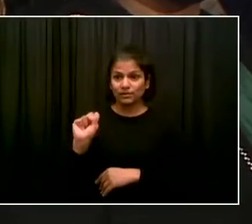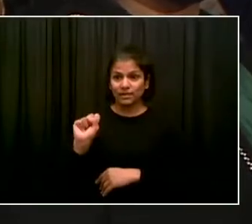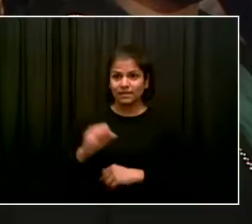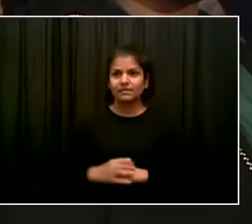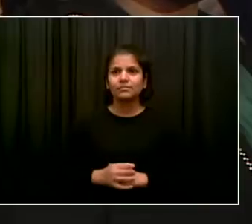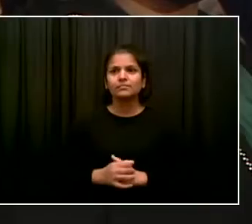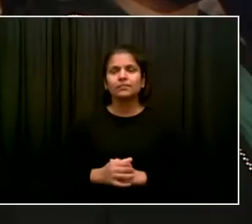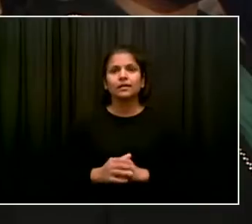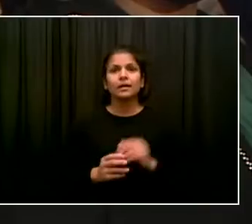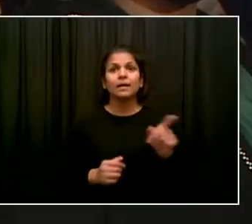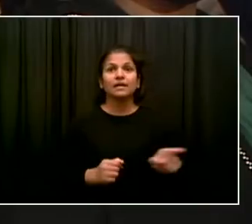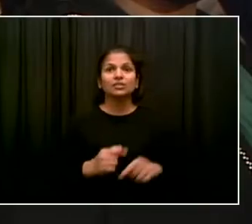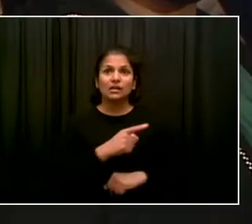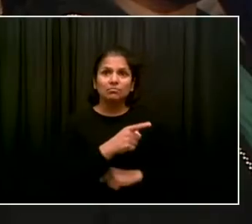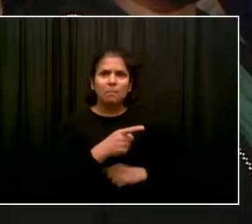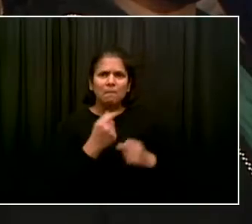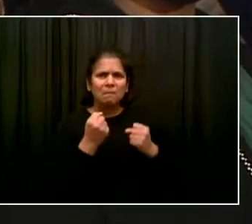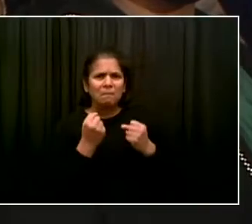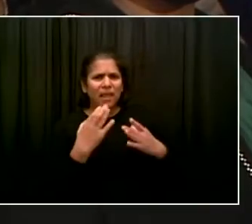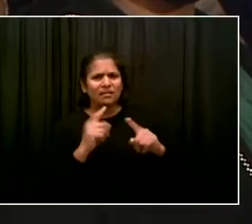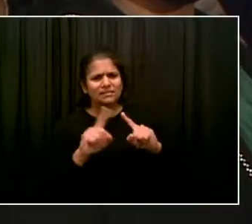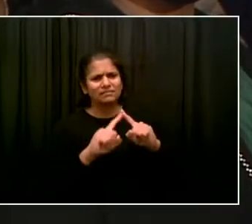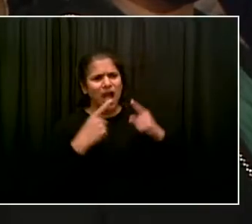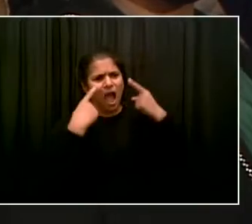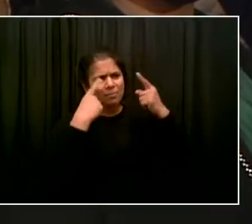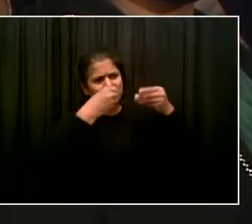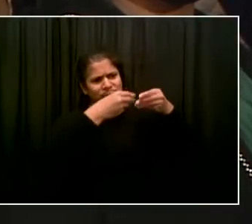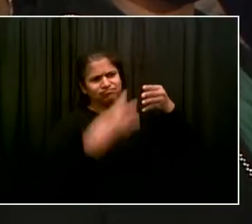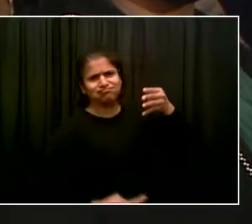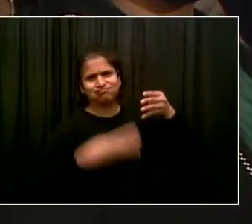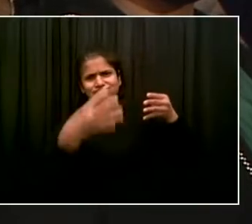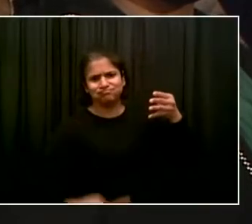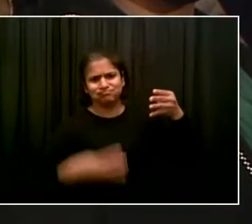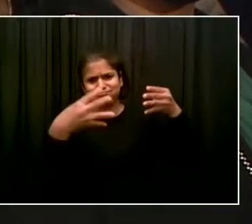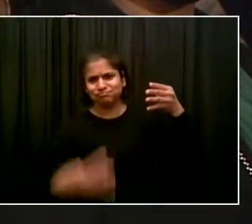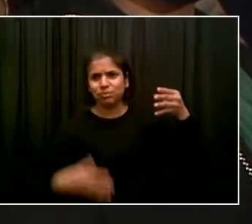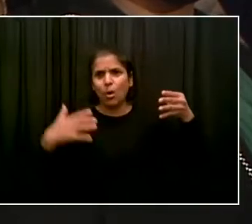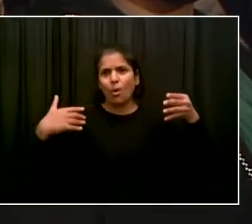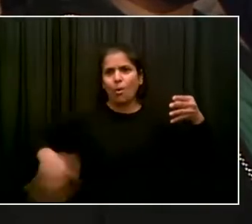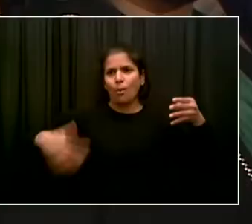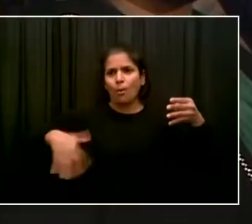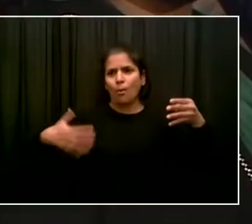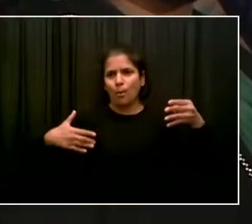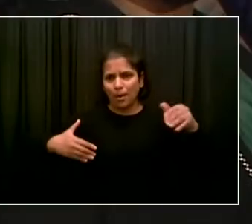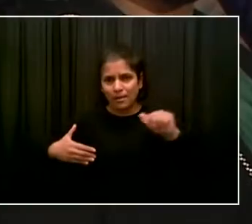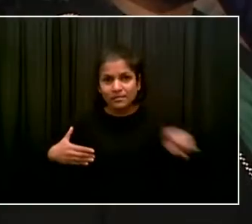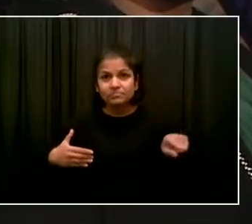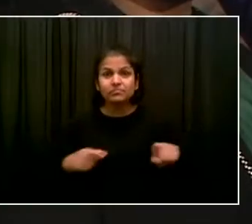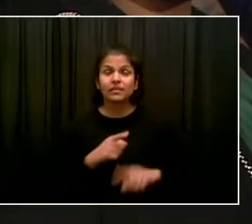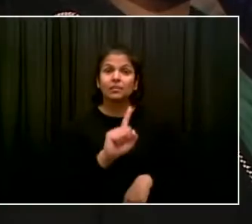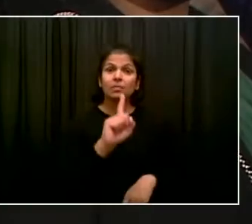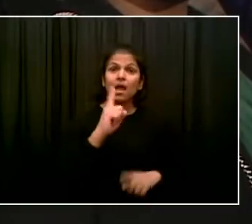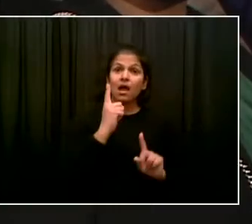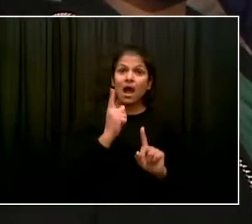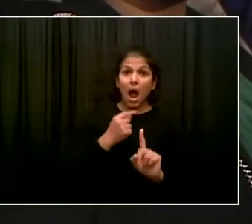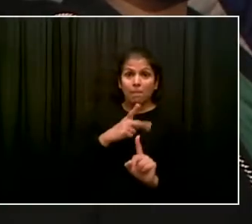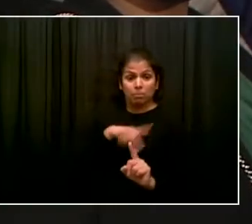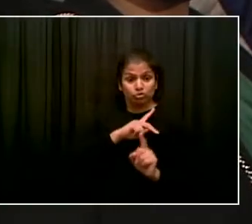OF THE NAACP NATIONAL BOAD.R BEYOND WHAT SHE HAS DONE AS A